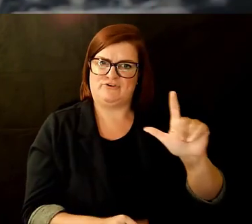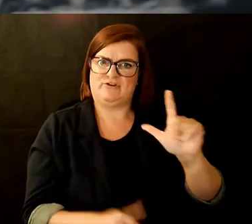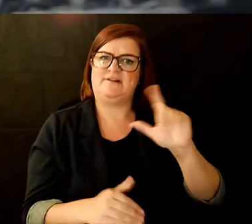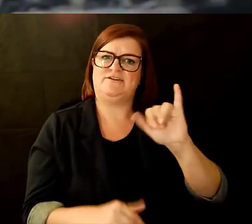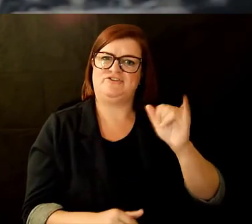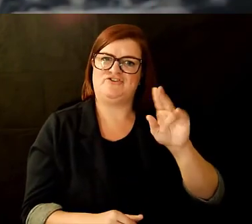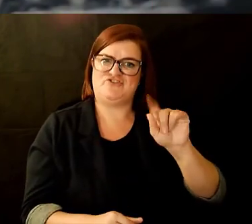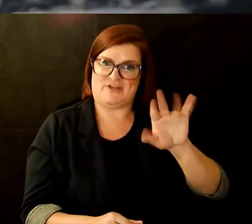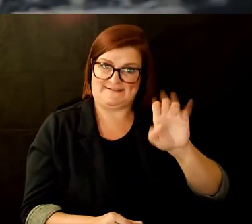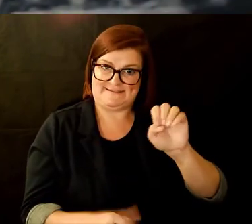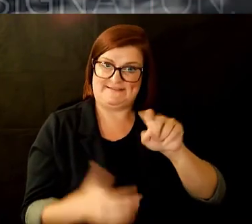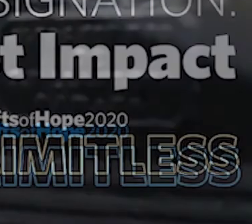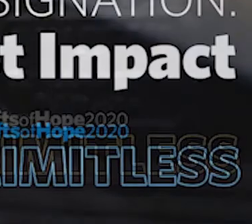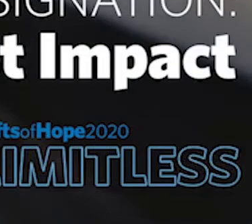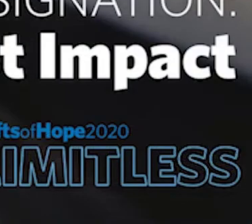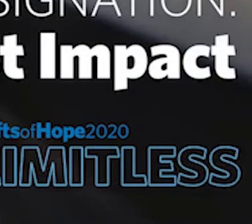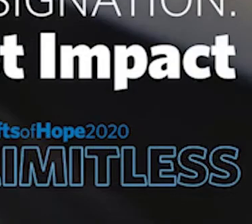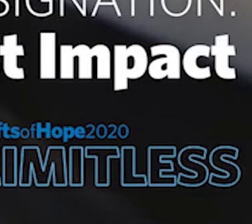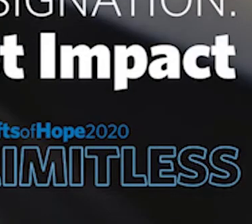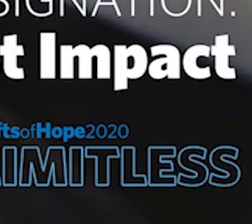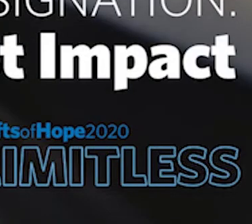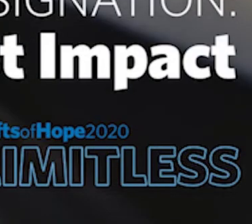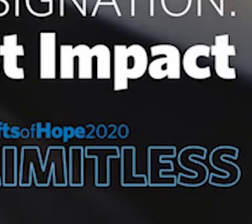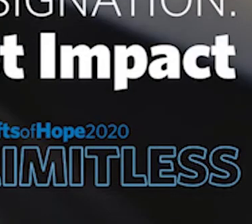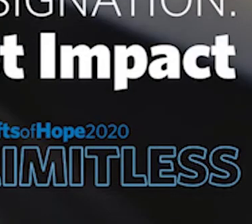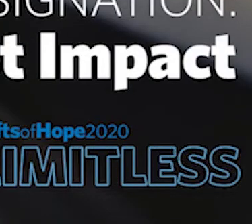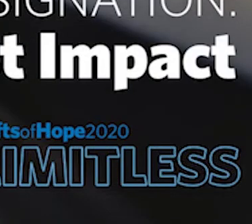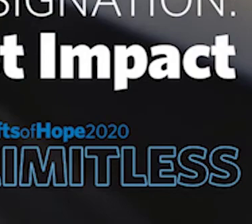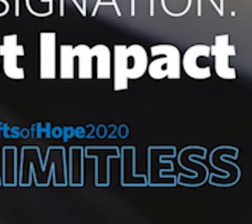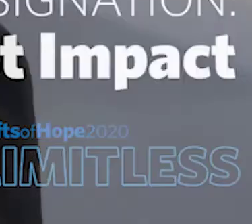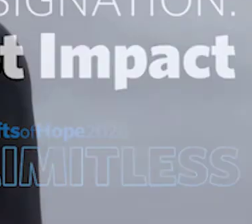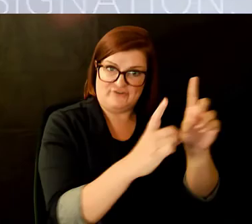and education; or areas of greatest impact.